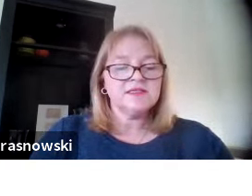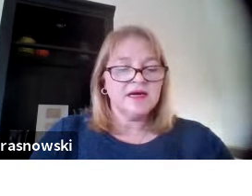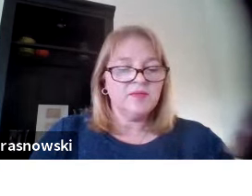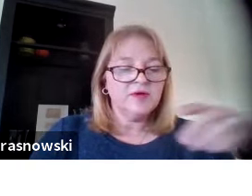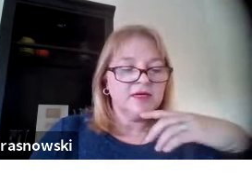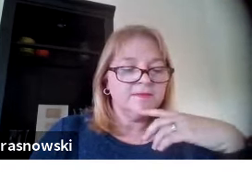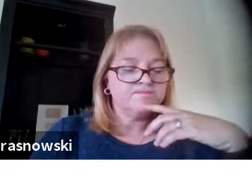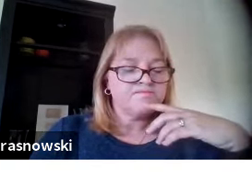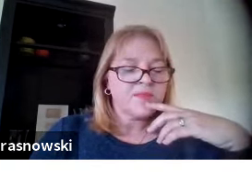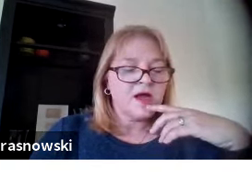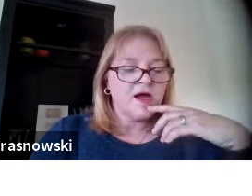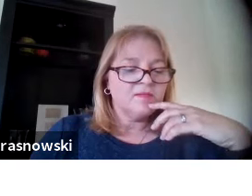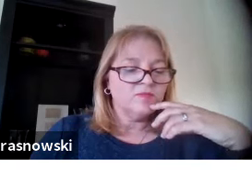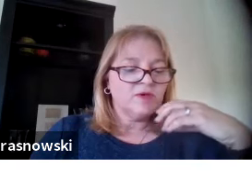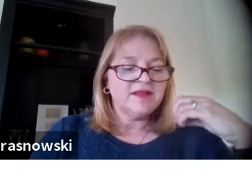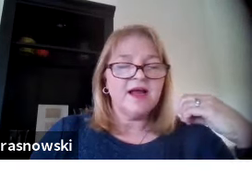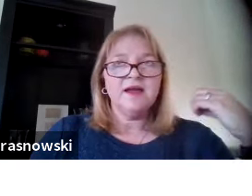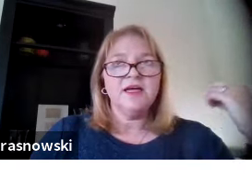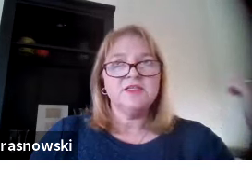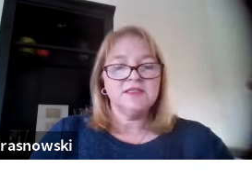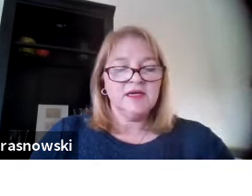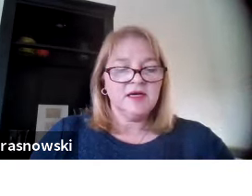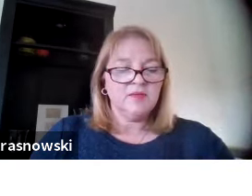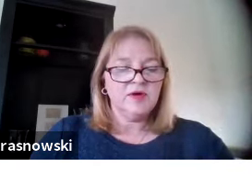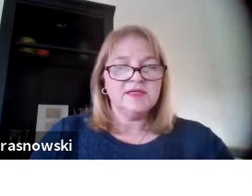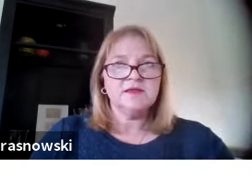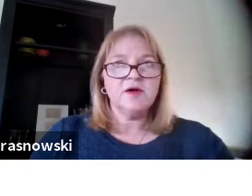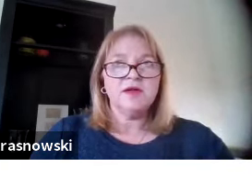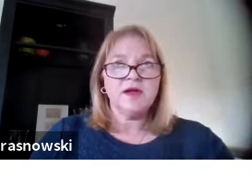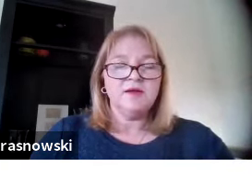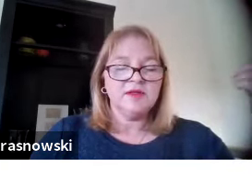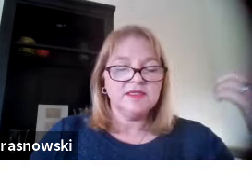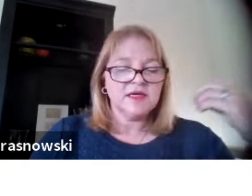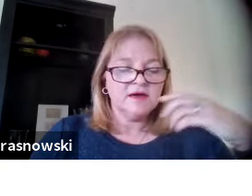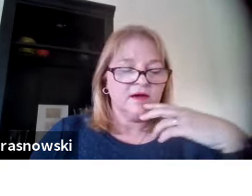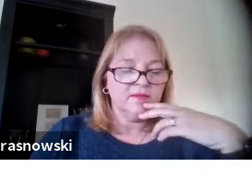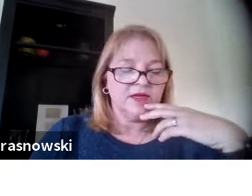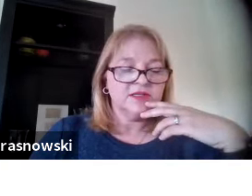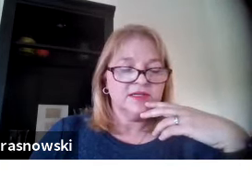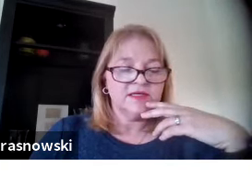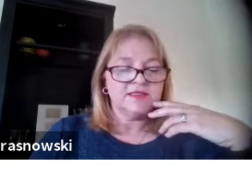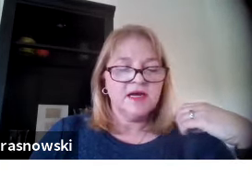Kris Krasnowski: Sustainability relying on agency employees alone and Melissa mentioned this.